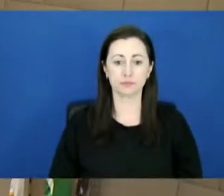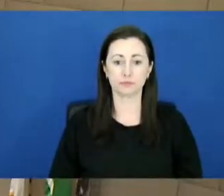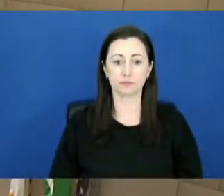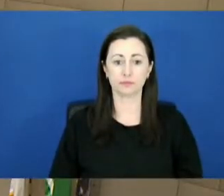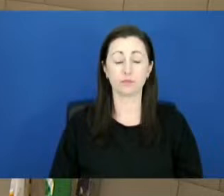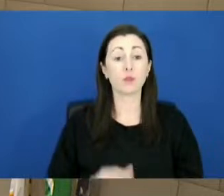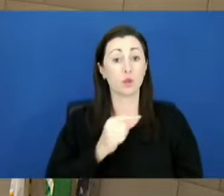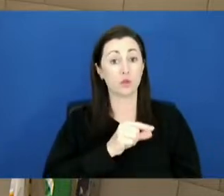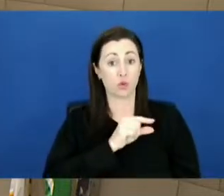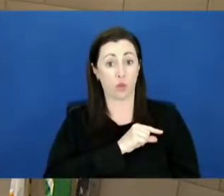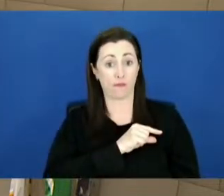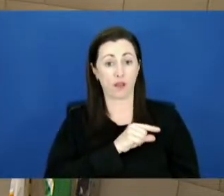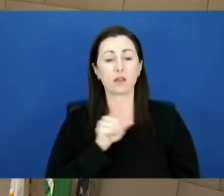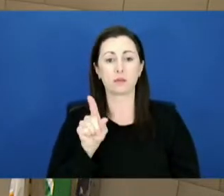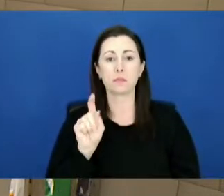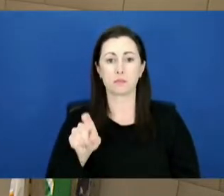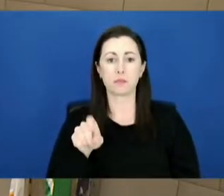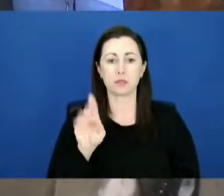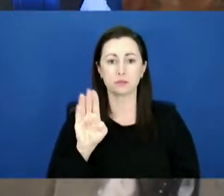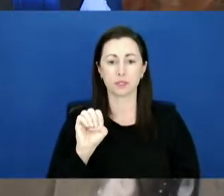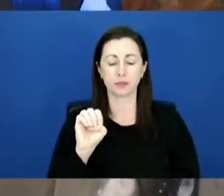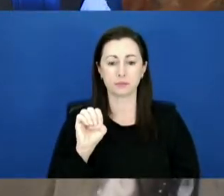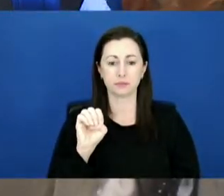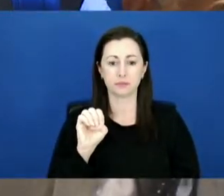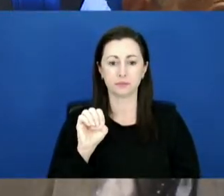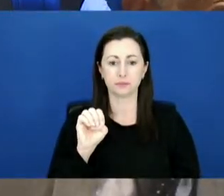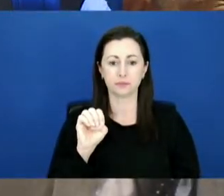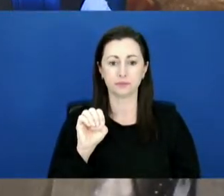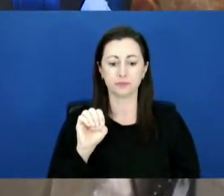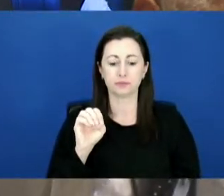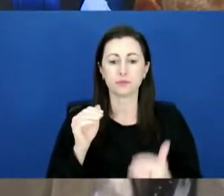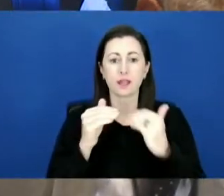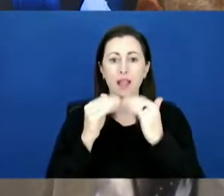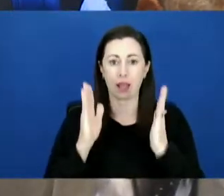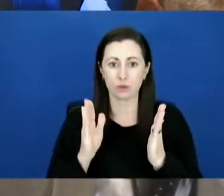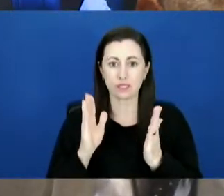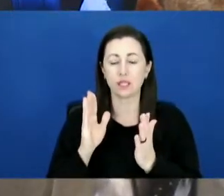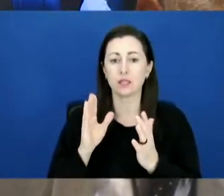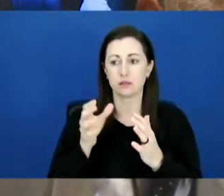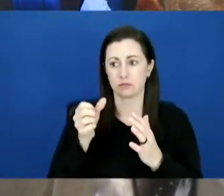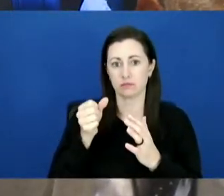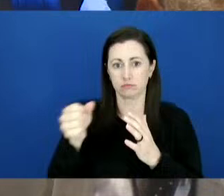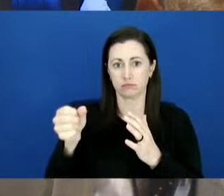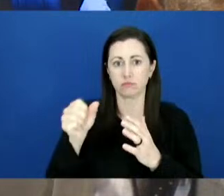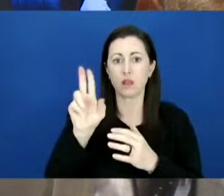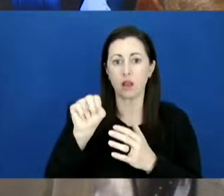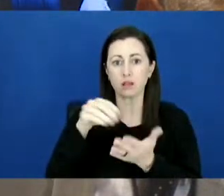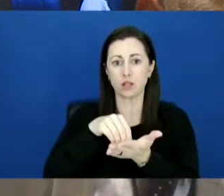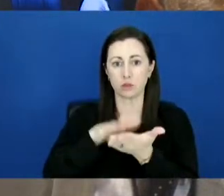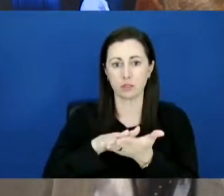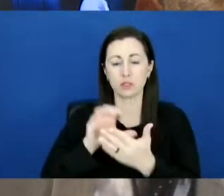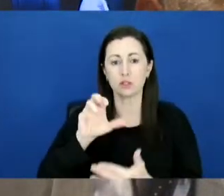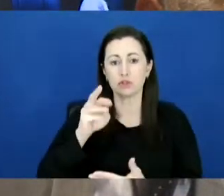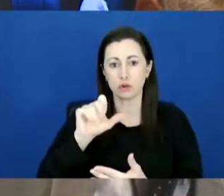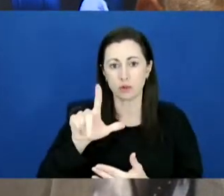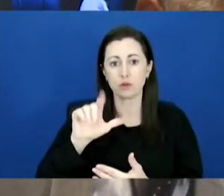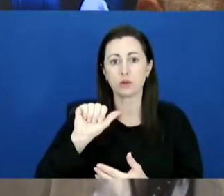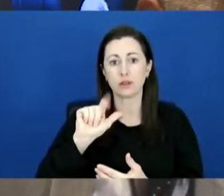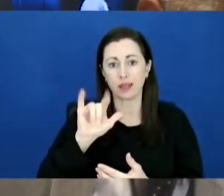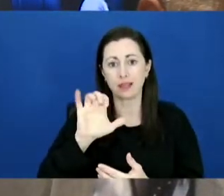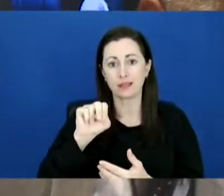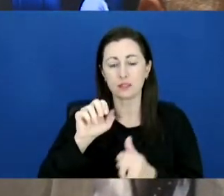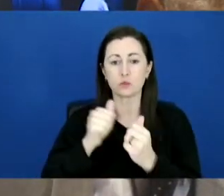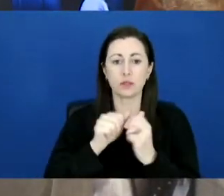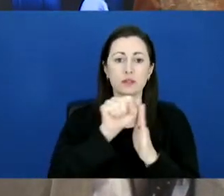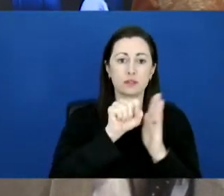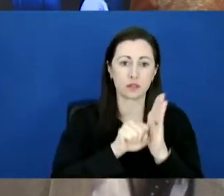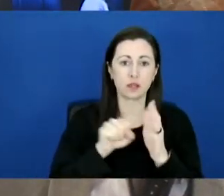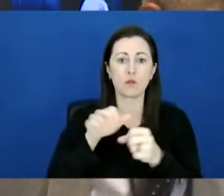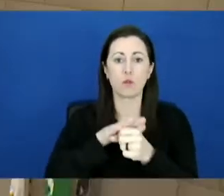UNDER THE GRANT.